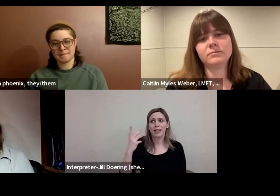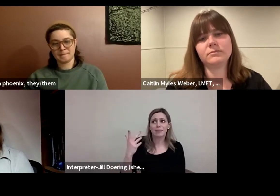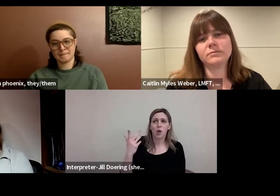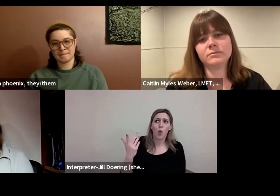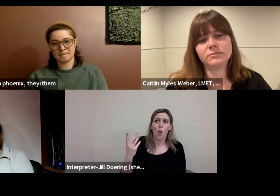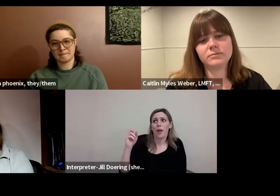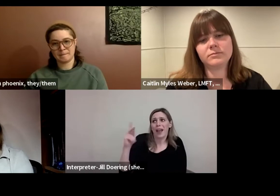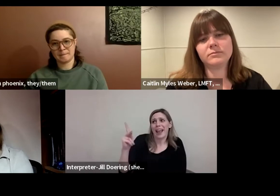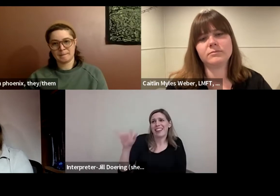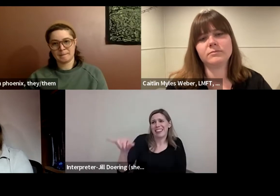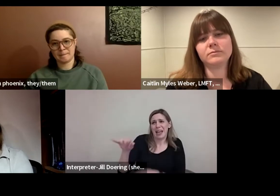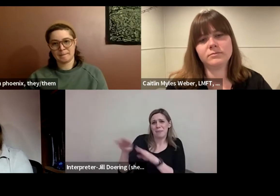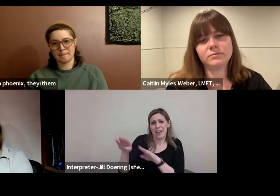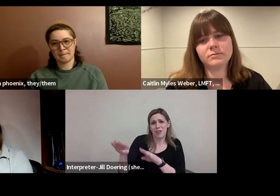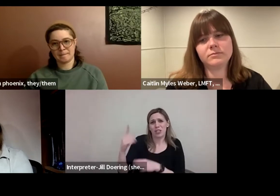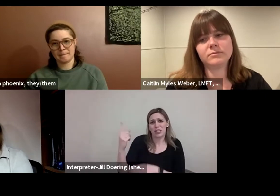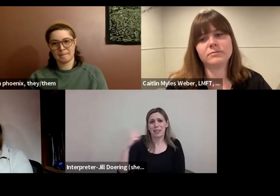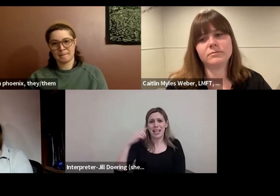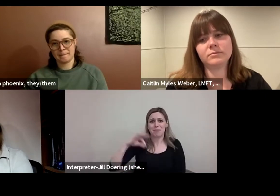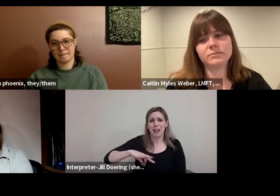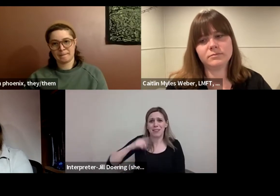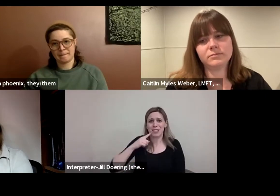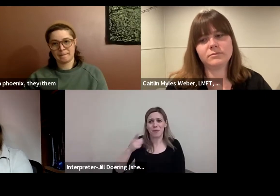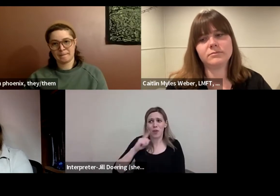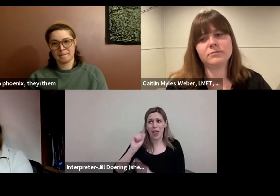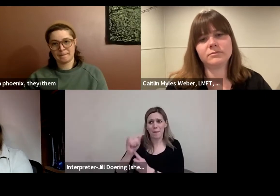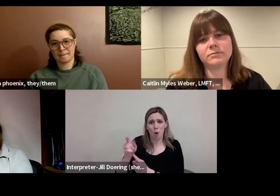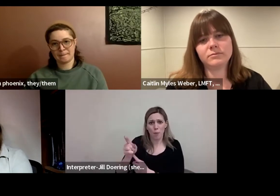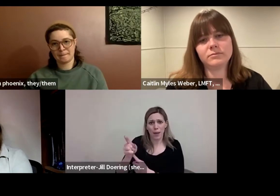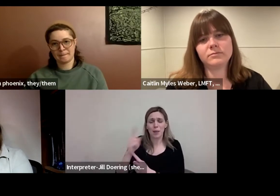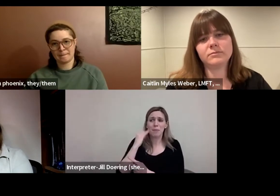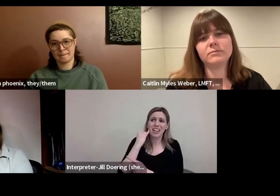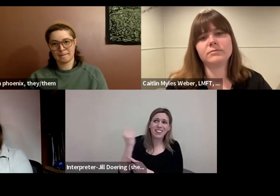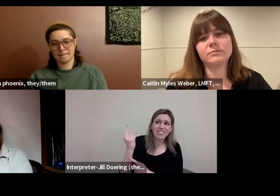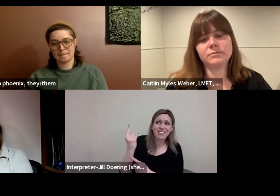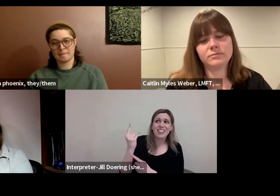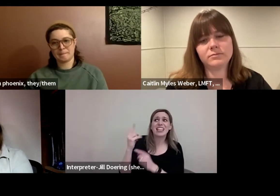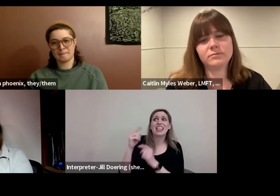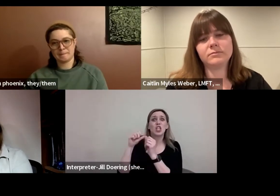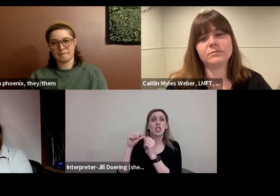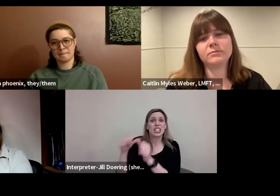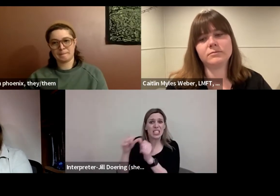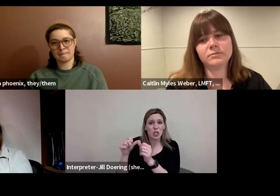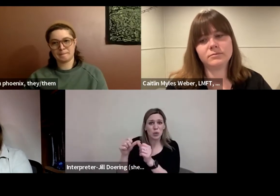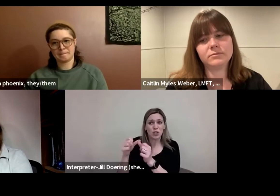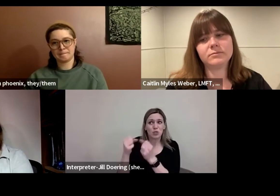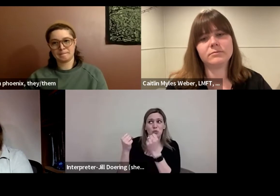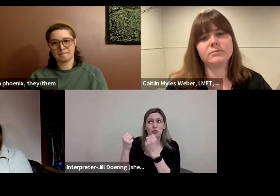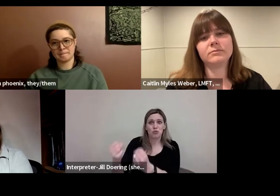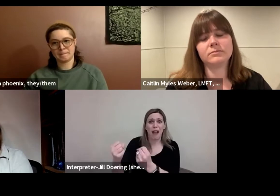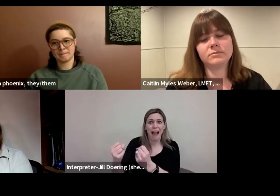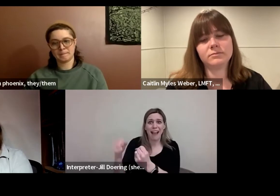but if somebody is constantly driving drunk, where is our responsibility to bring it up?